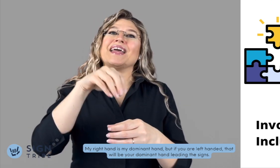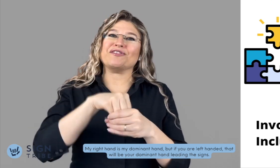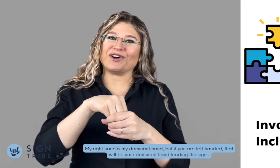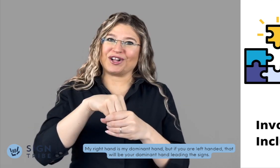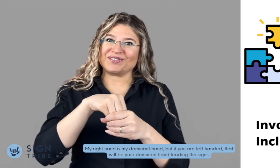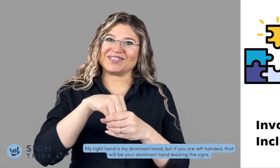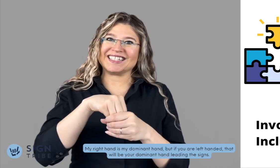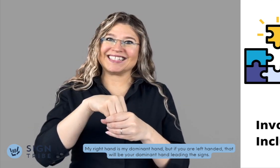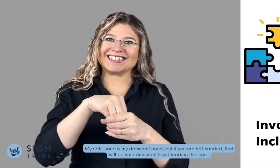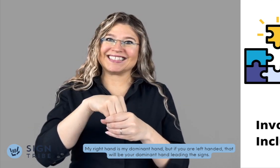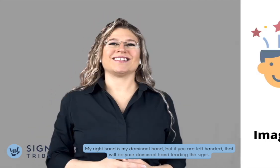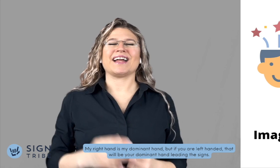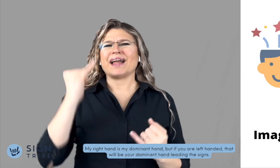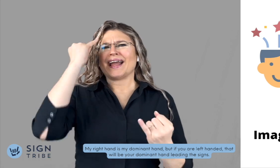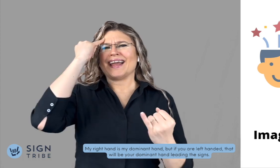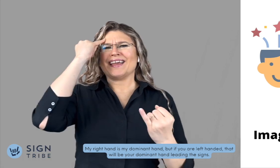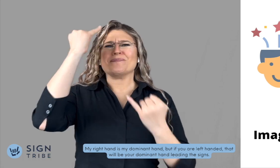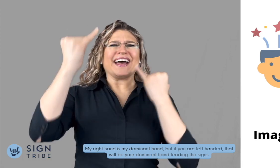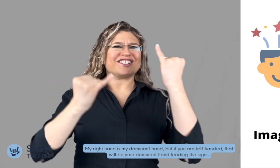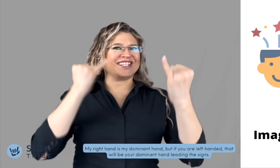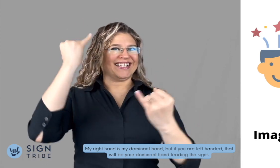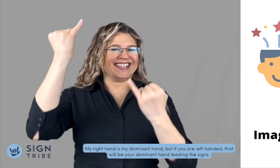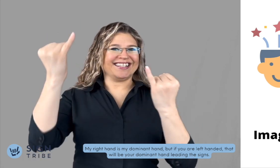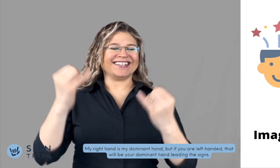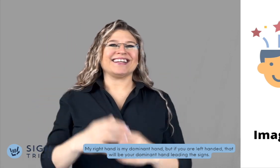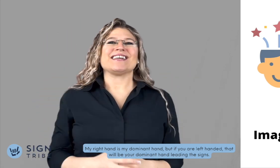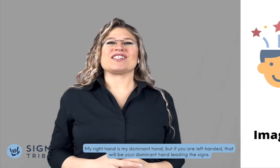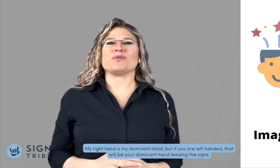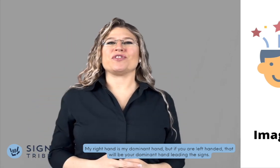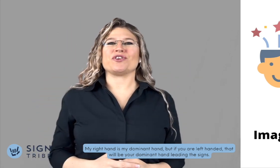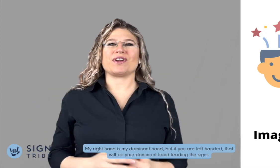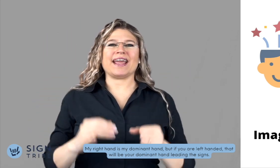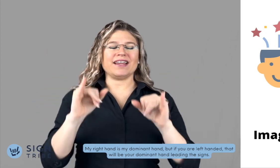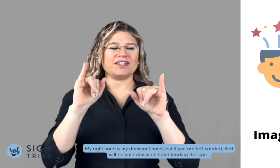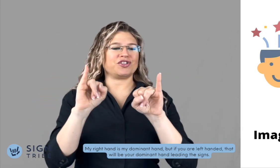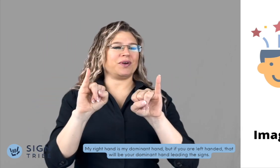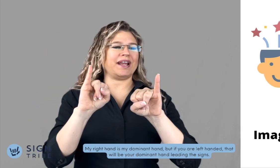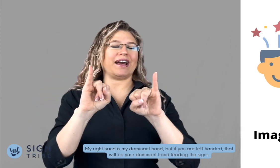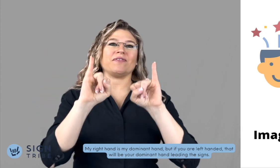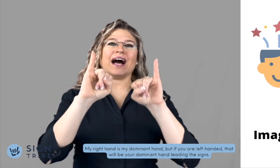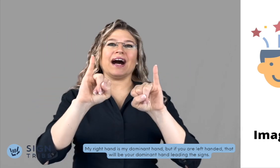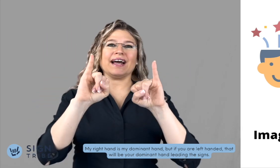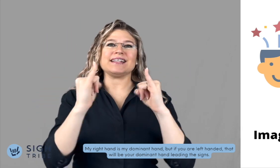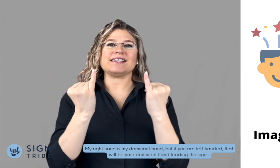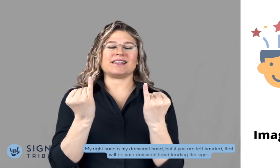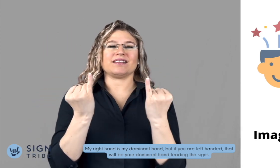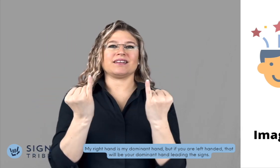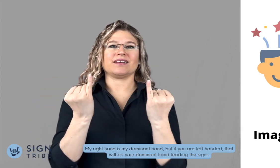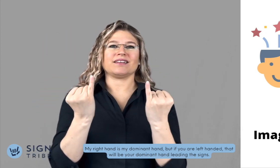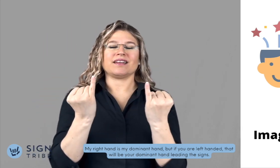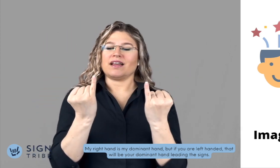Involve. Imagine. So with your hands, you're going to have eyes,